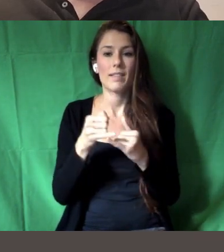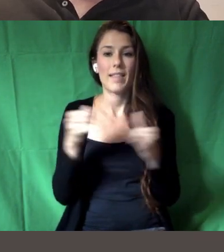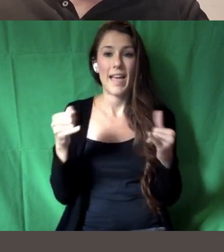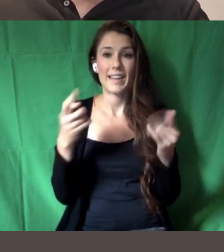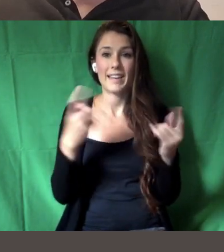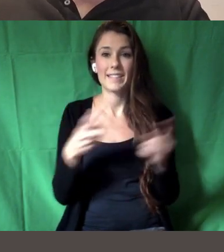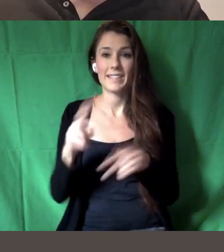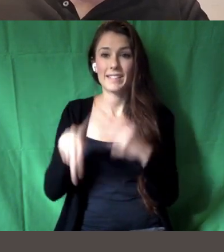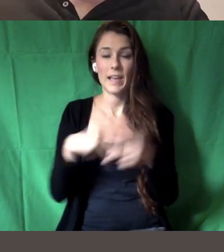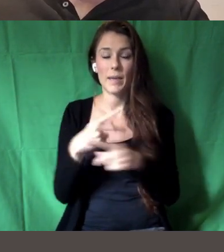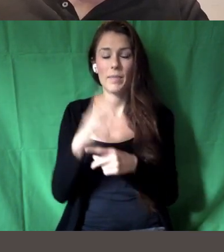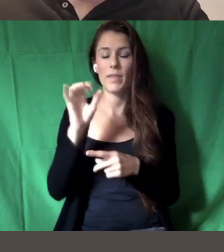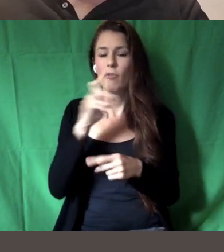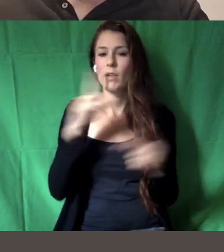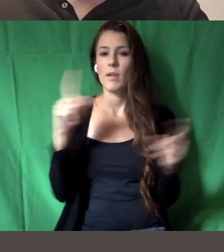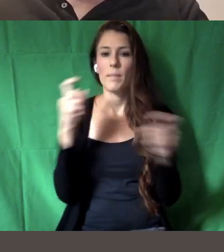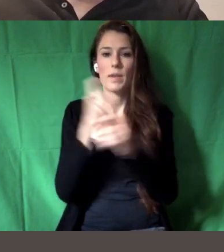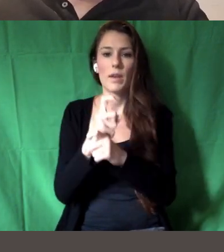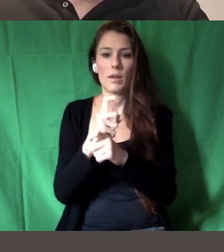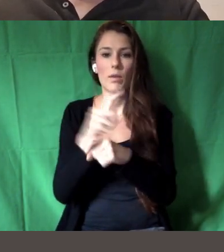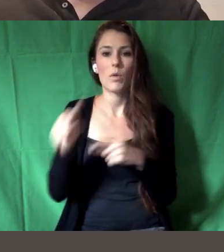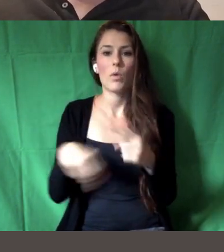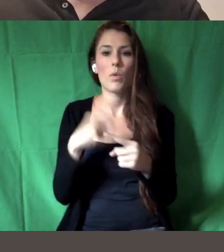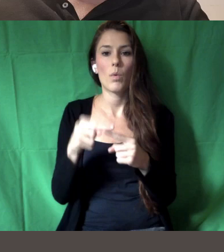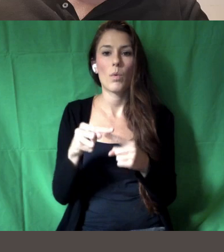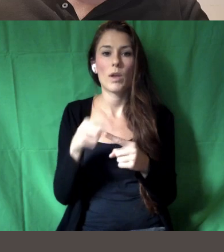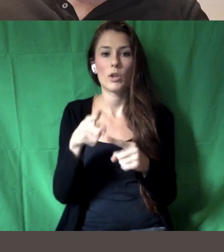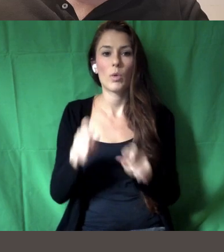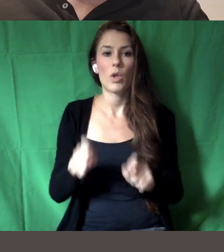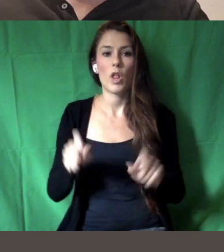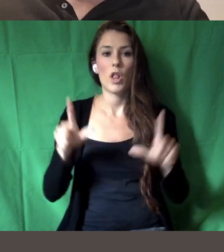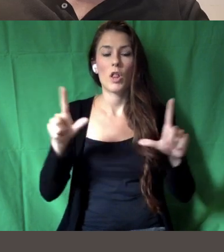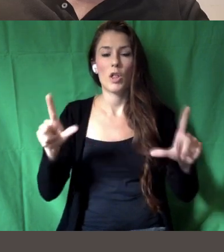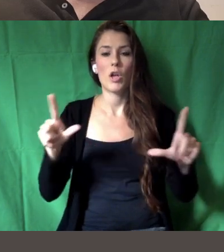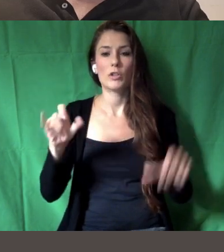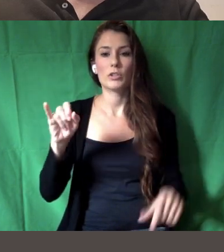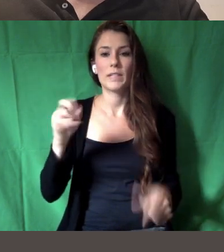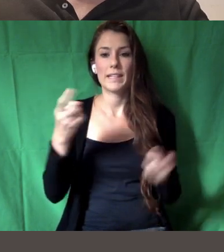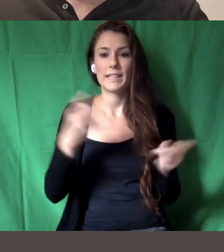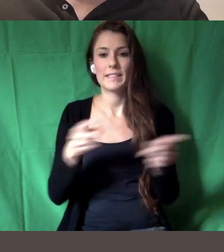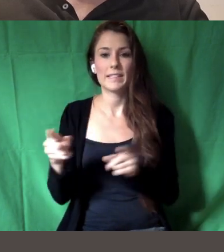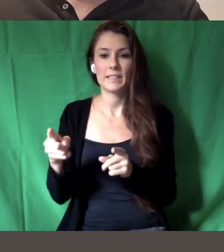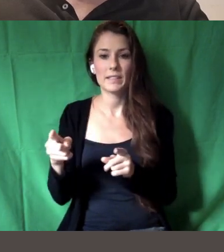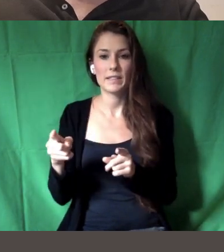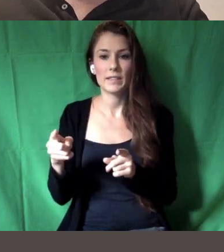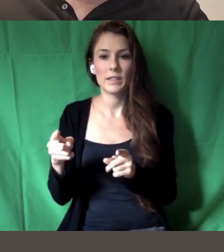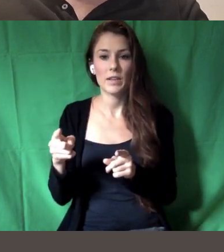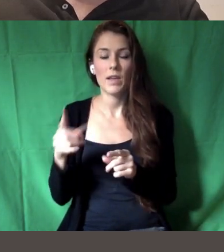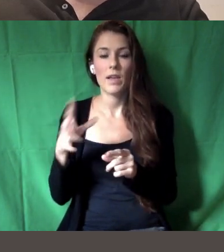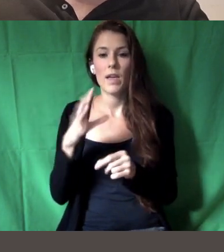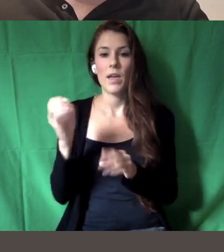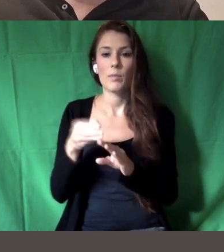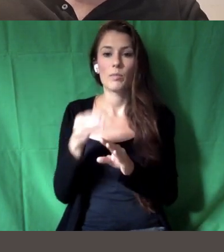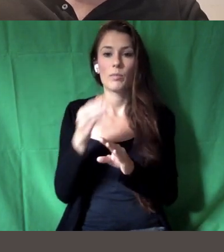is a complicated task. We need to launch instance, we need to install prerequisites,